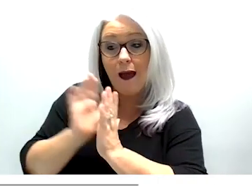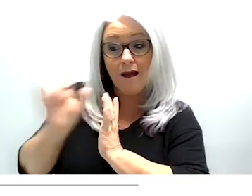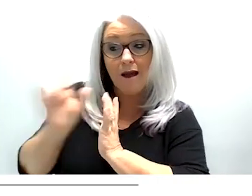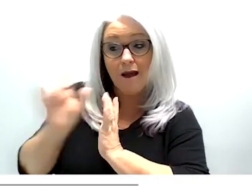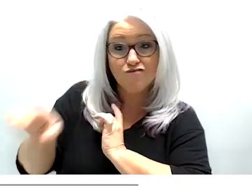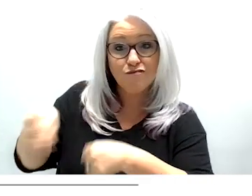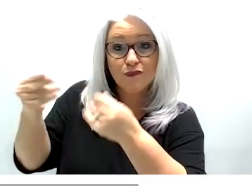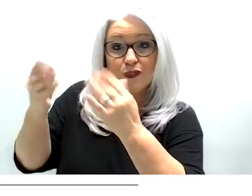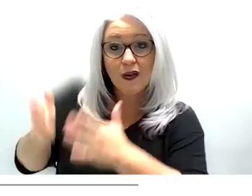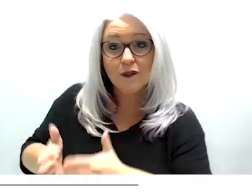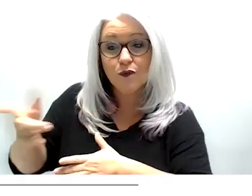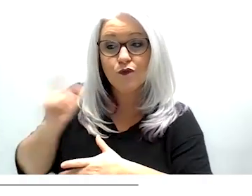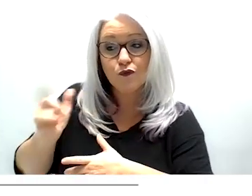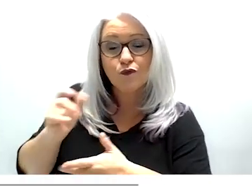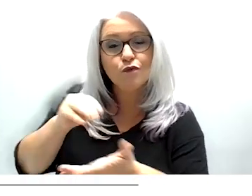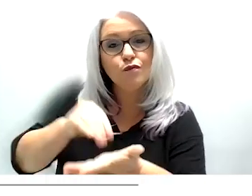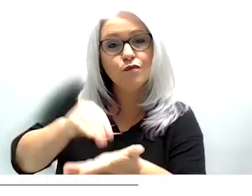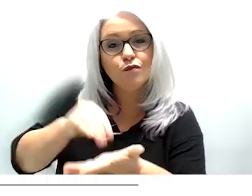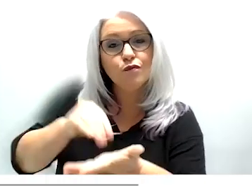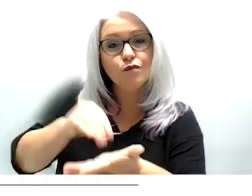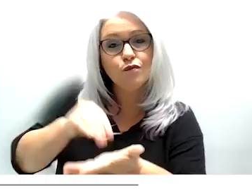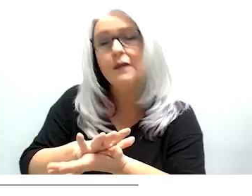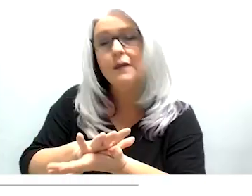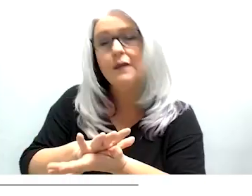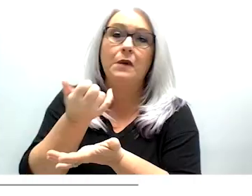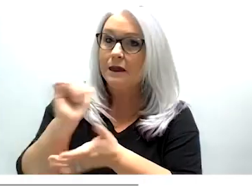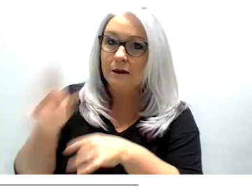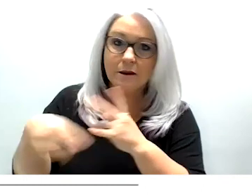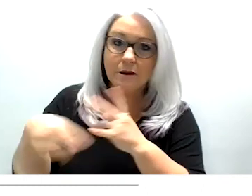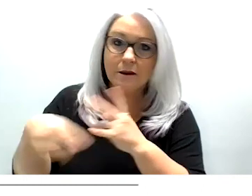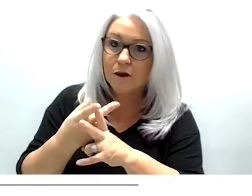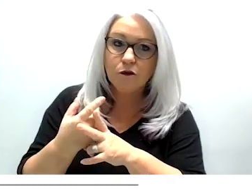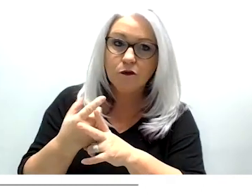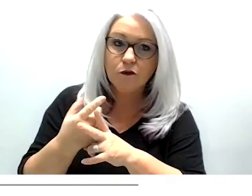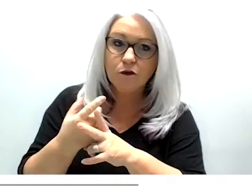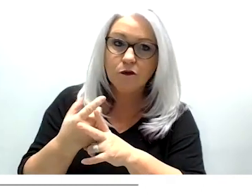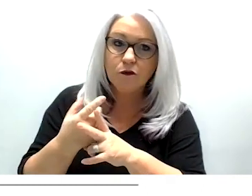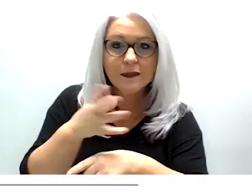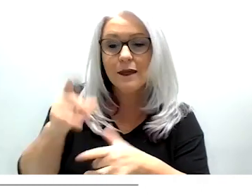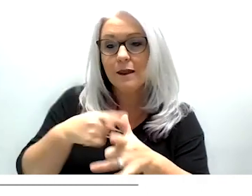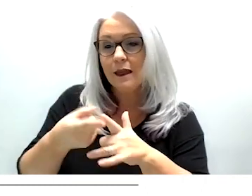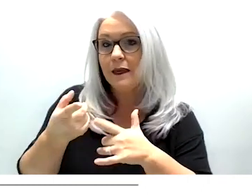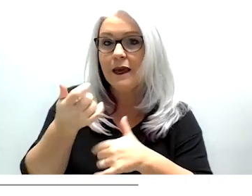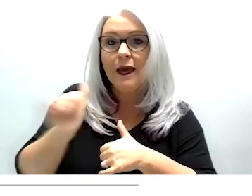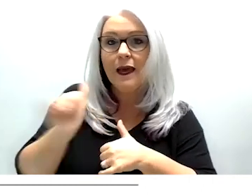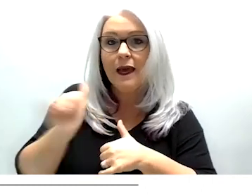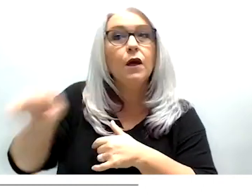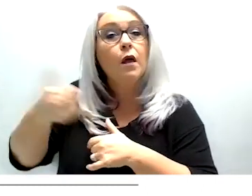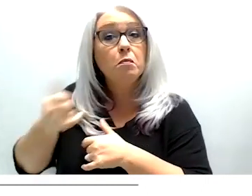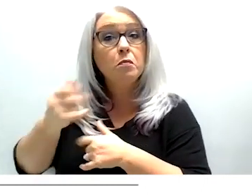document any of those responses. And to document any refusal for testing. So if you are asking